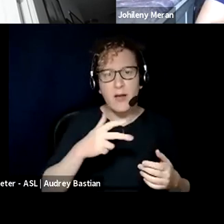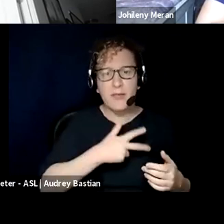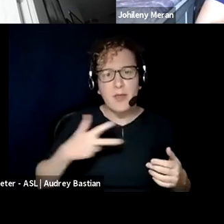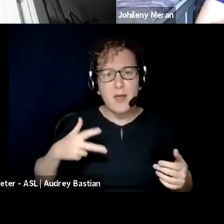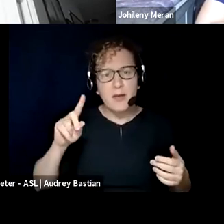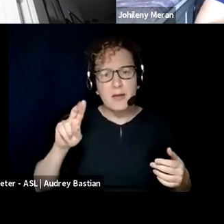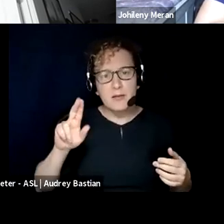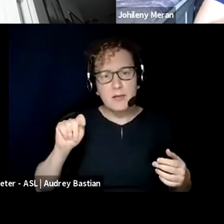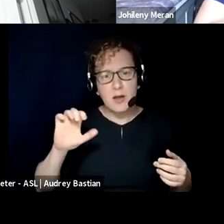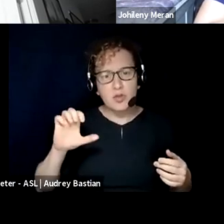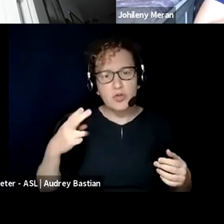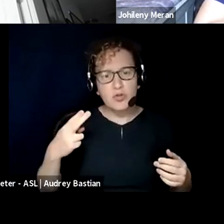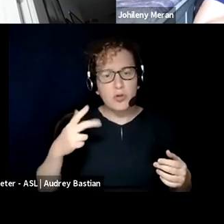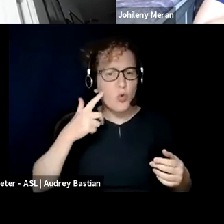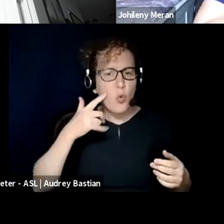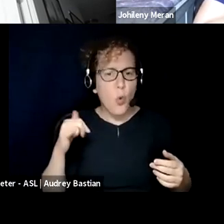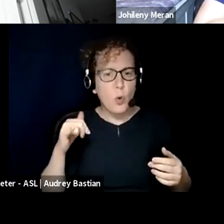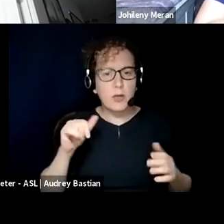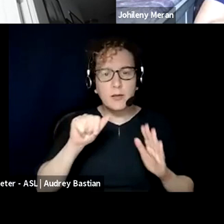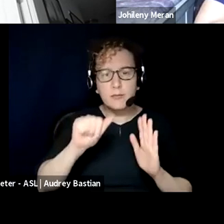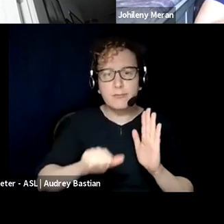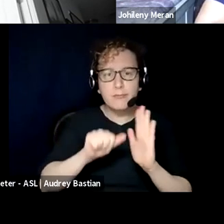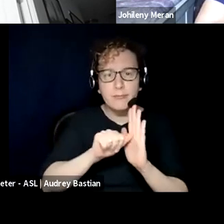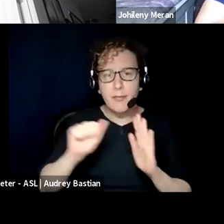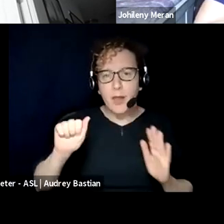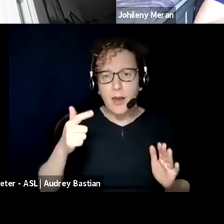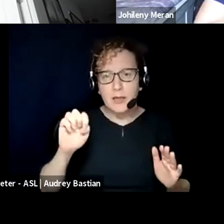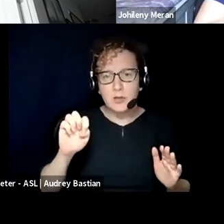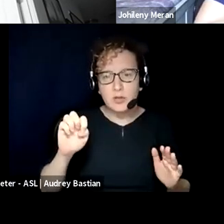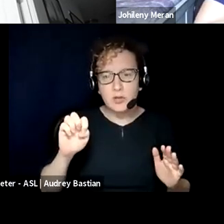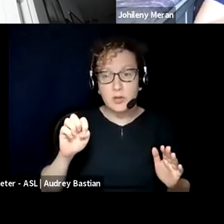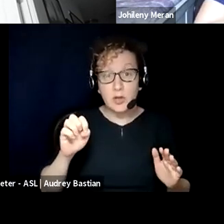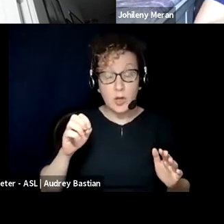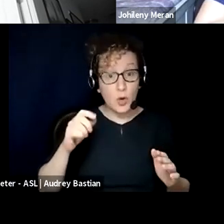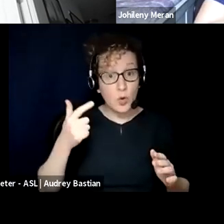there are a lot of European Golden age and they are golden ages because of colonialism